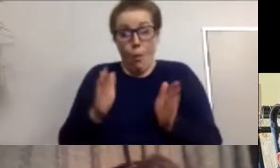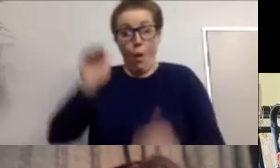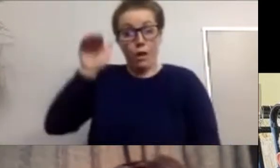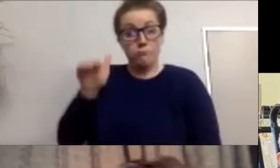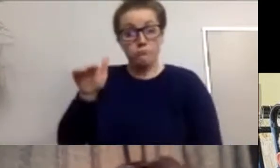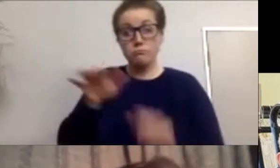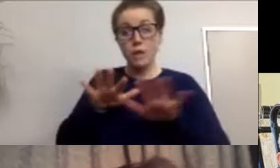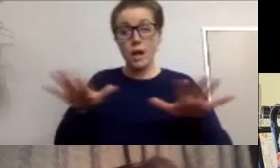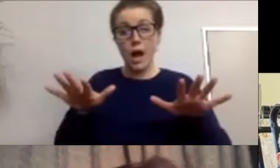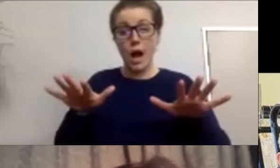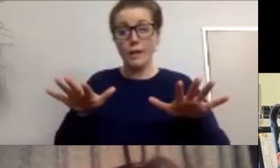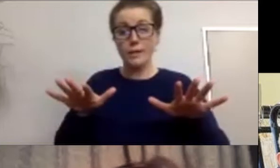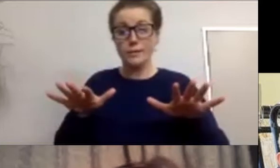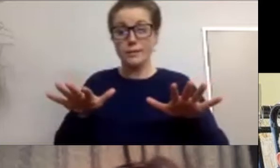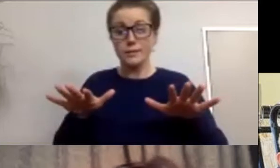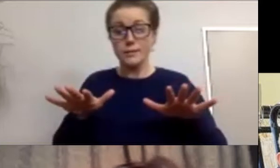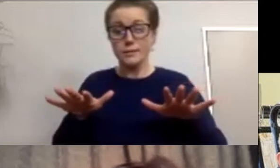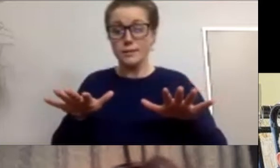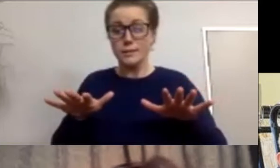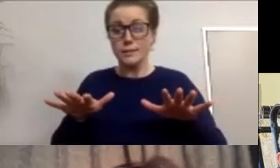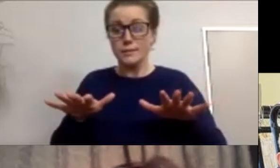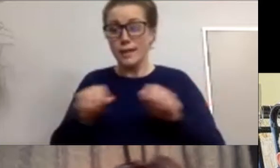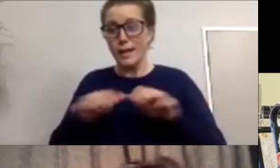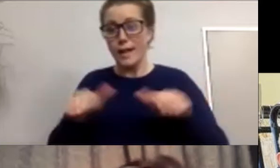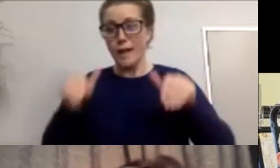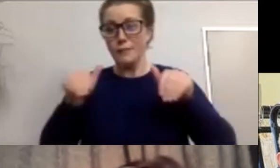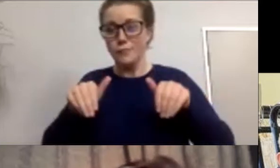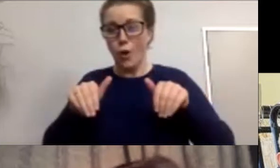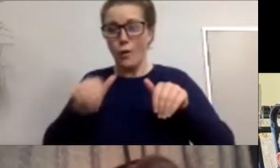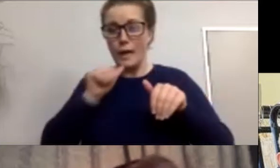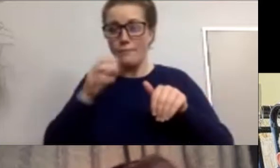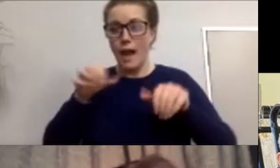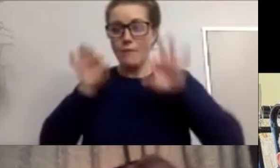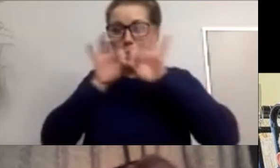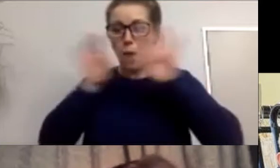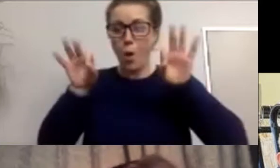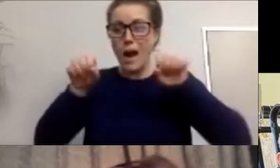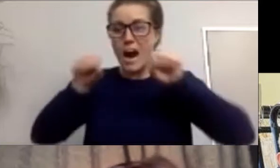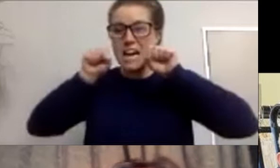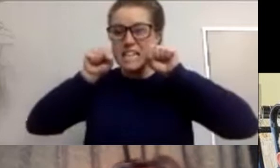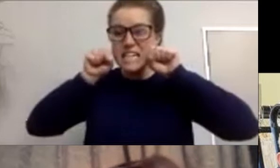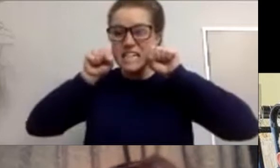rottweiler - when I have a bone I just don't let go. It took a lot of